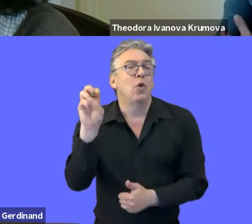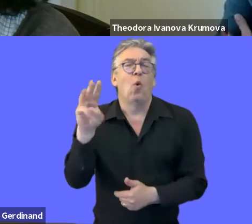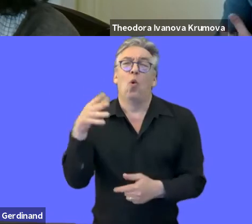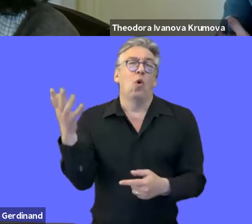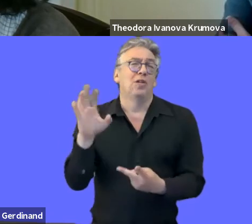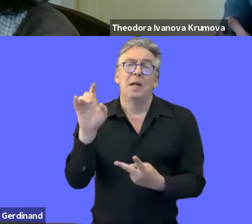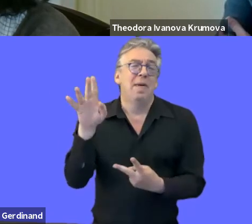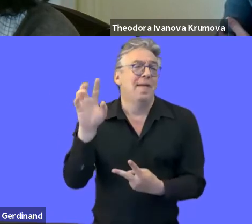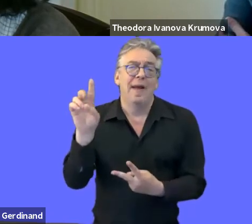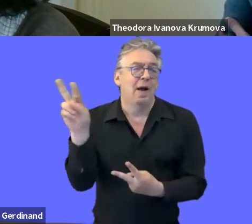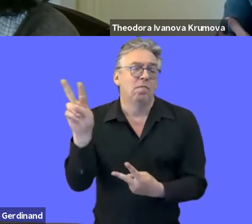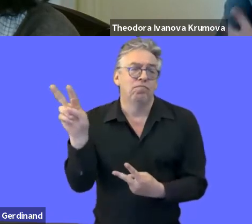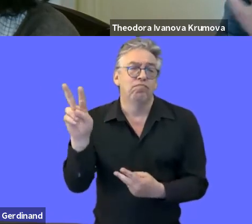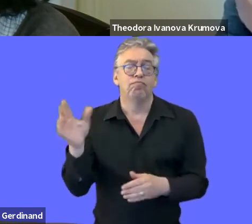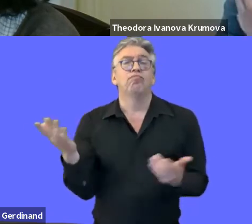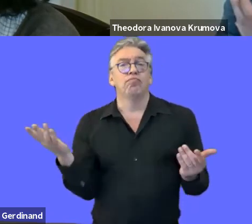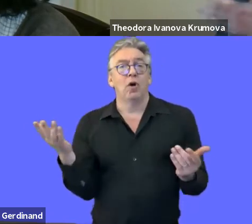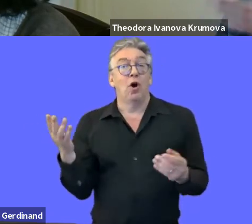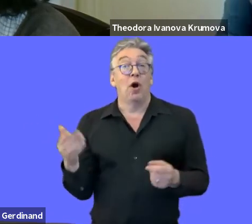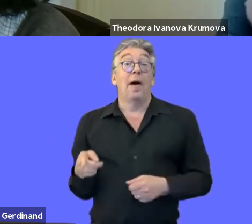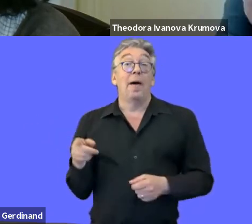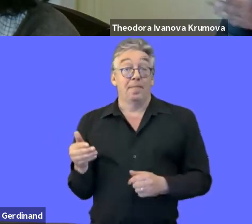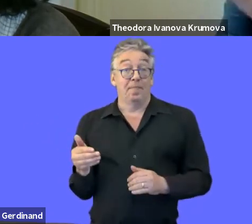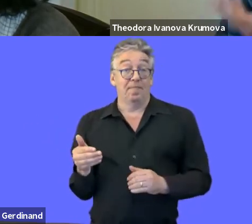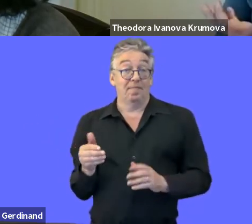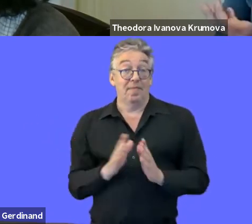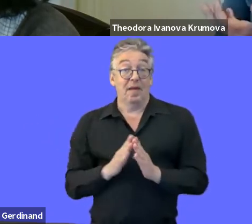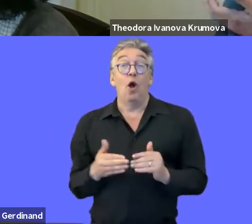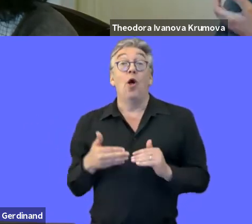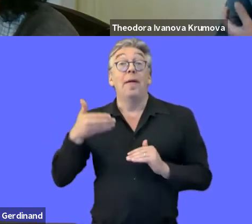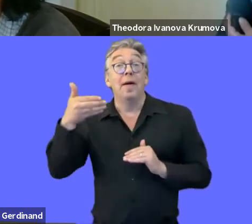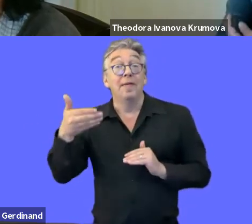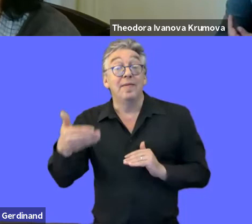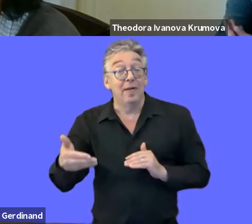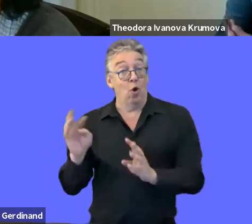There is a period of exchange of communications between the parties.